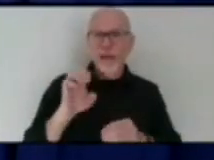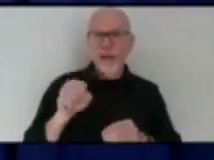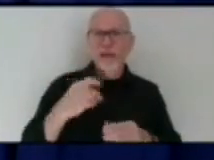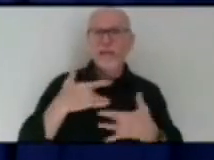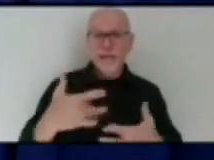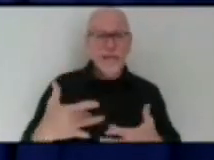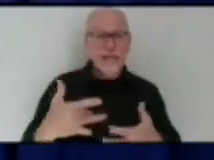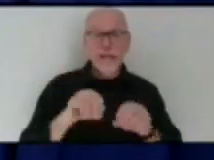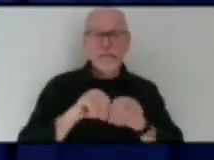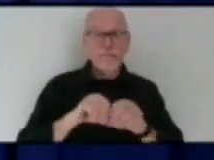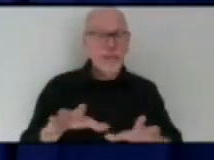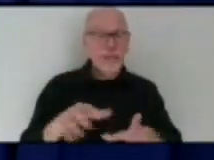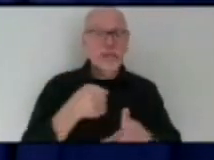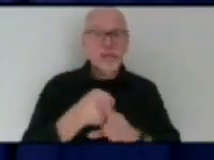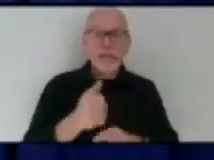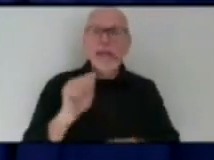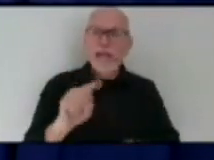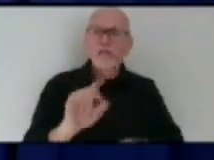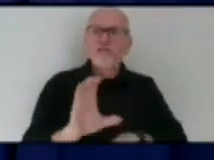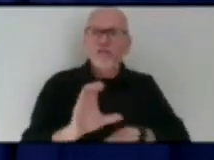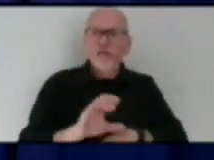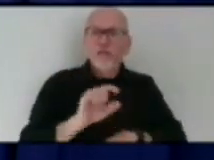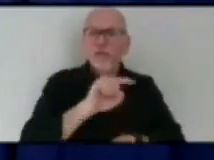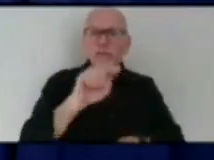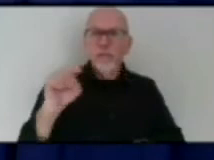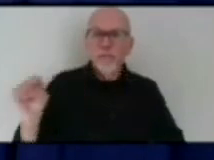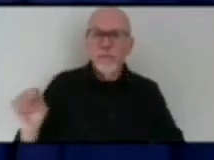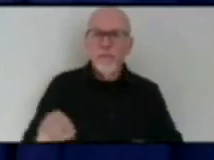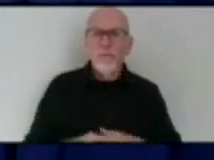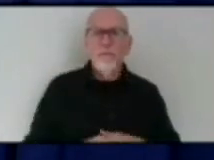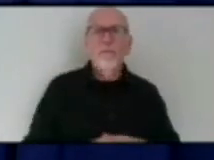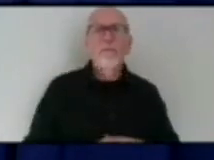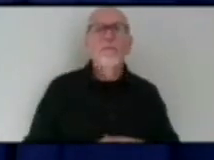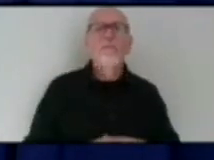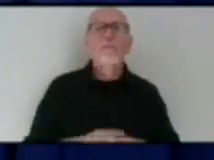seen associated with church services. So I supported that individual